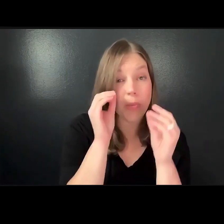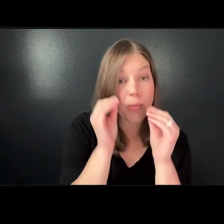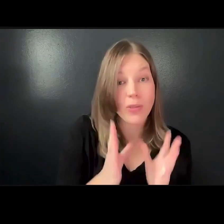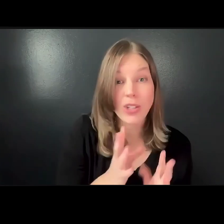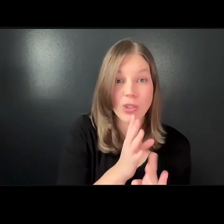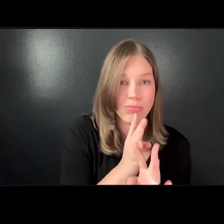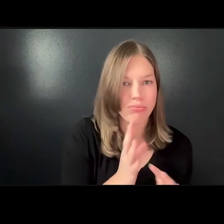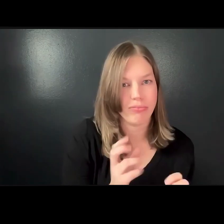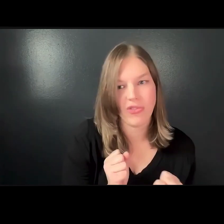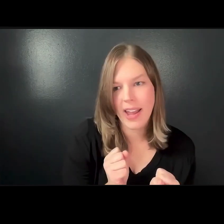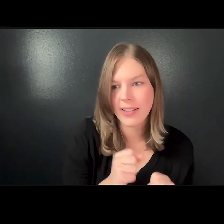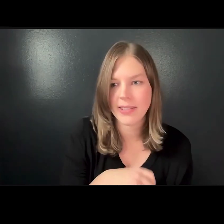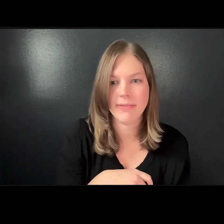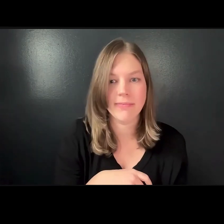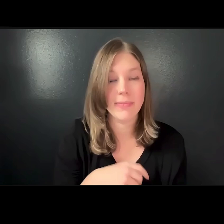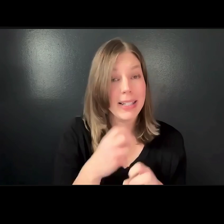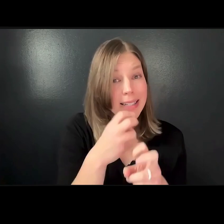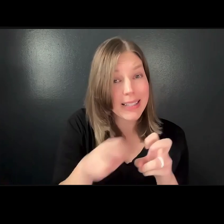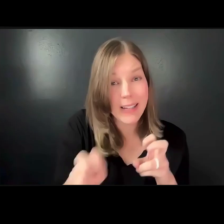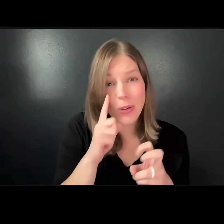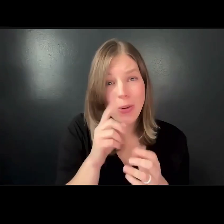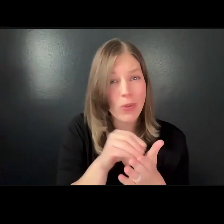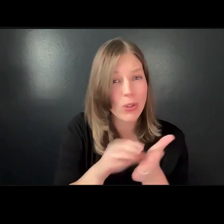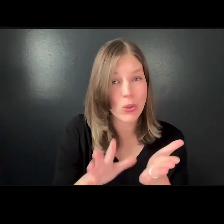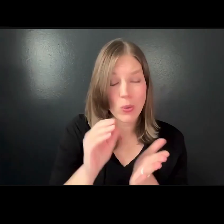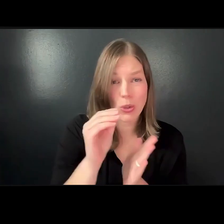The professor speaks very fast. It's difficult for the student to take notes